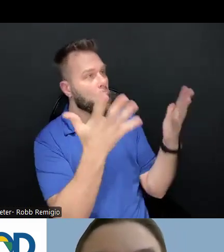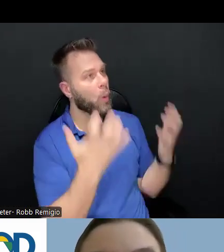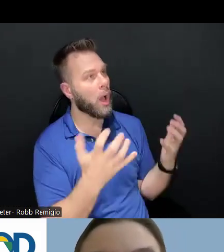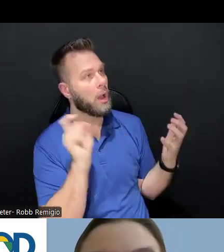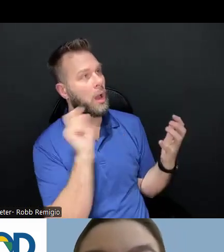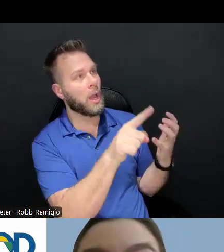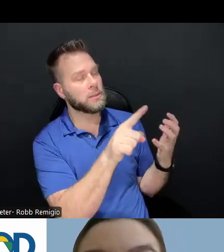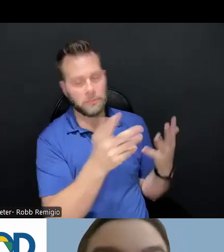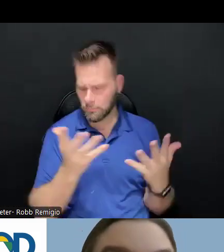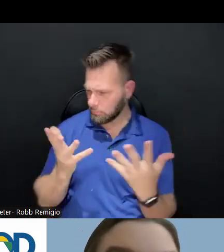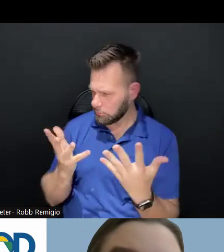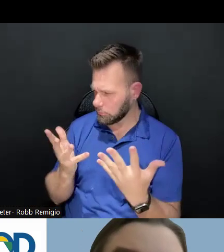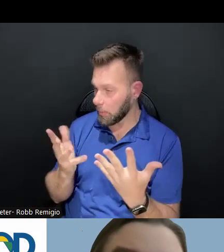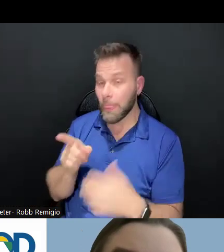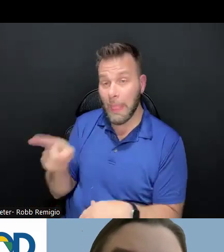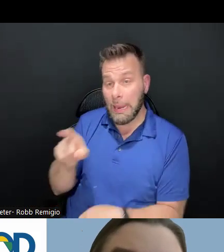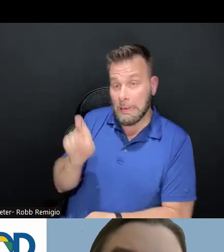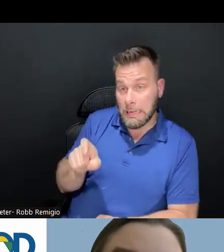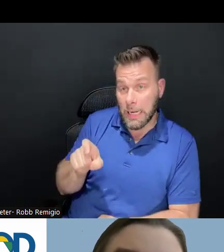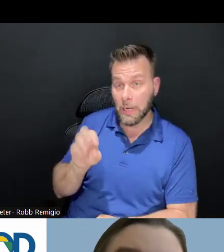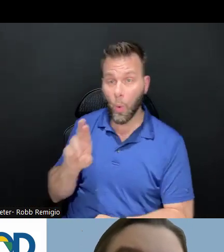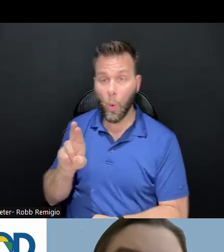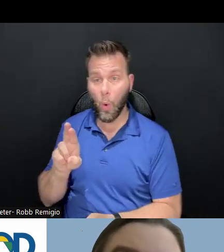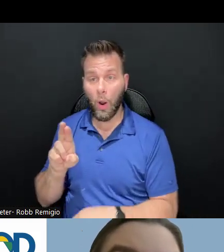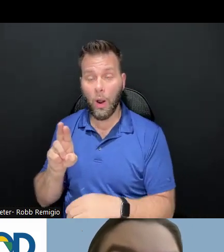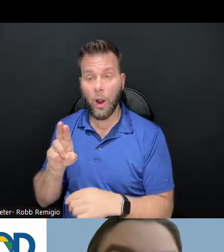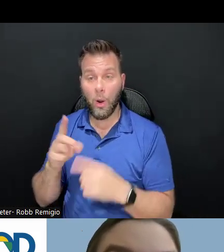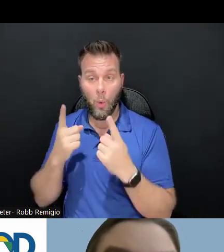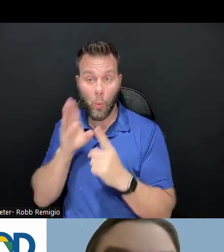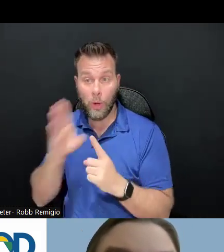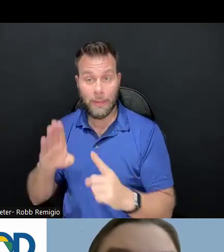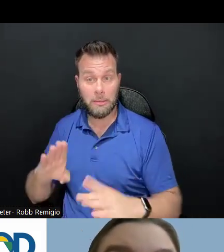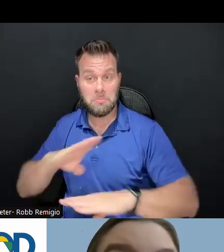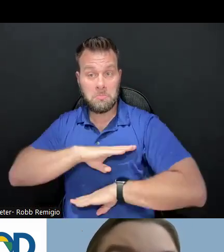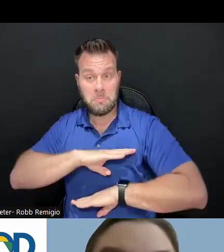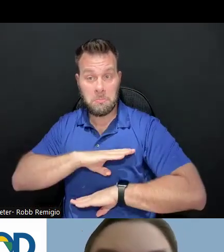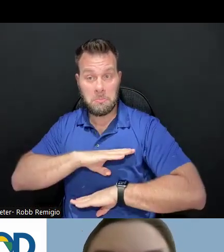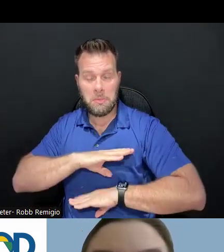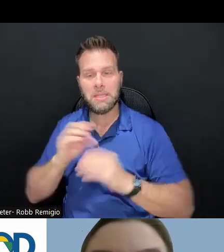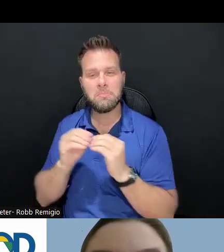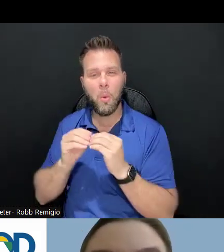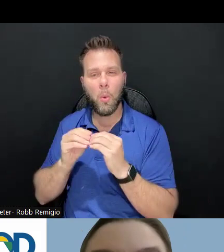when really what they need our what would be effective to meet what they're asking for is a